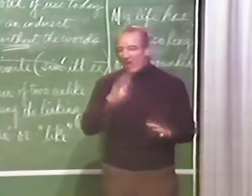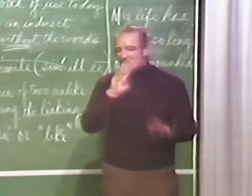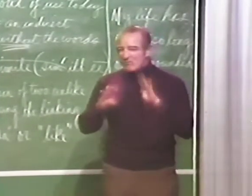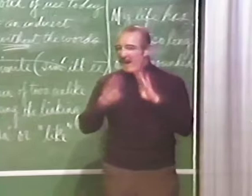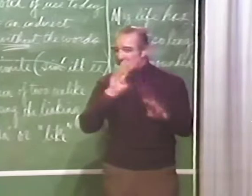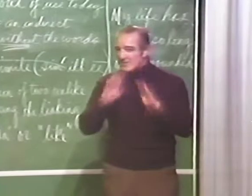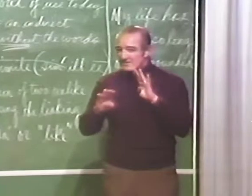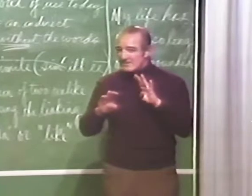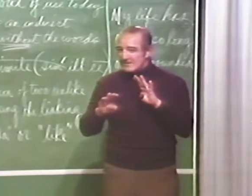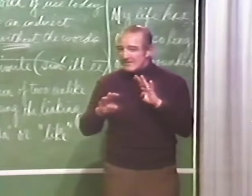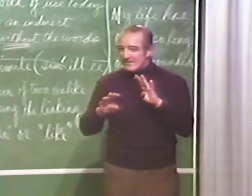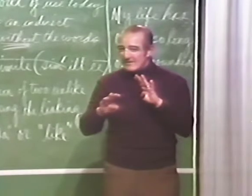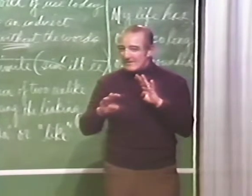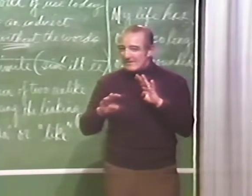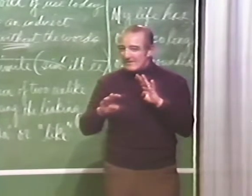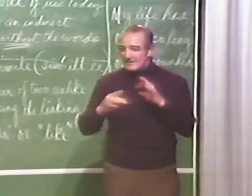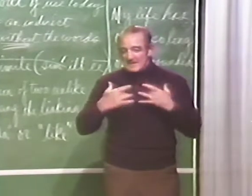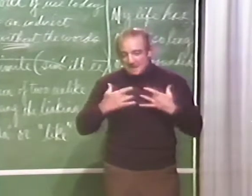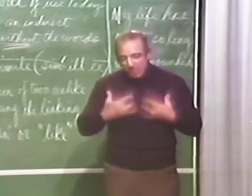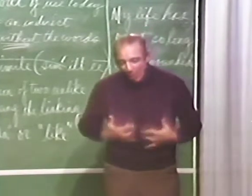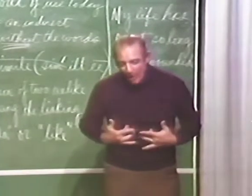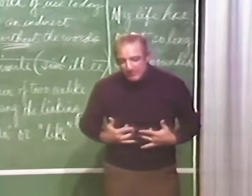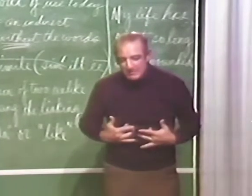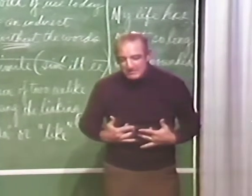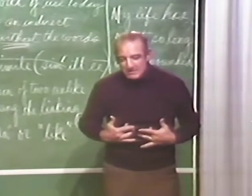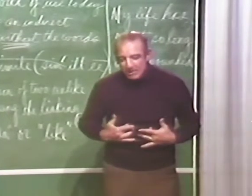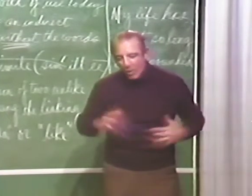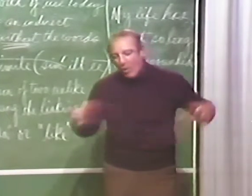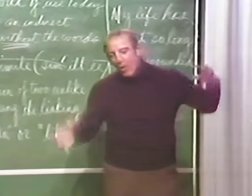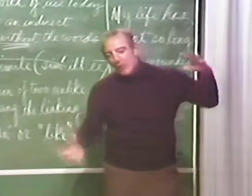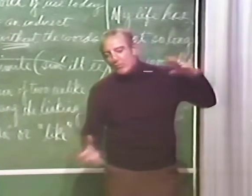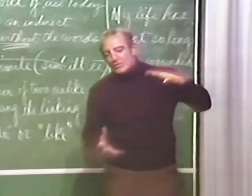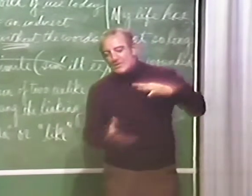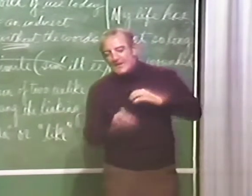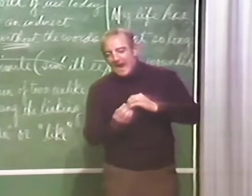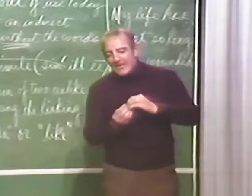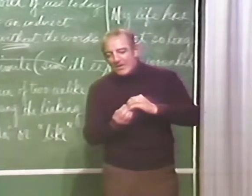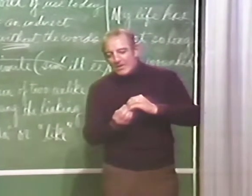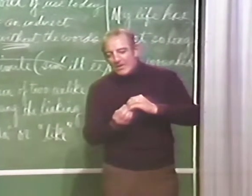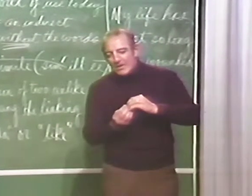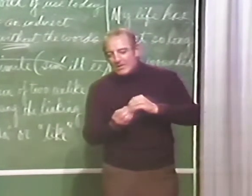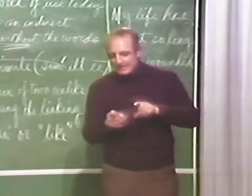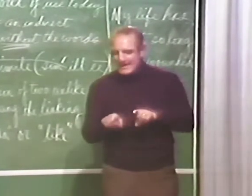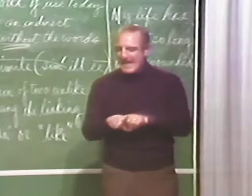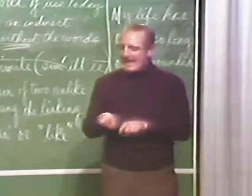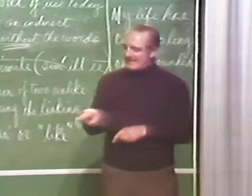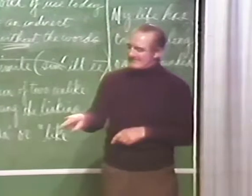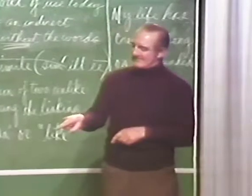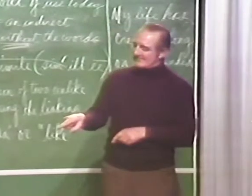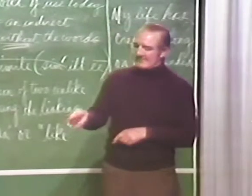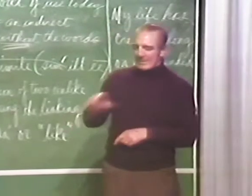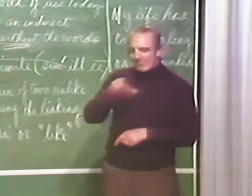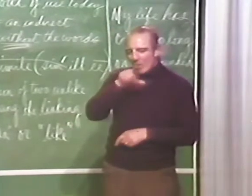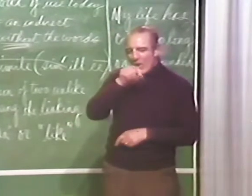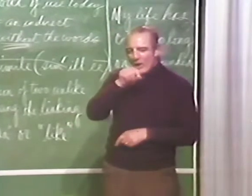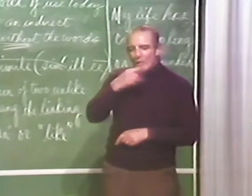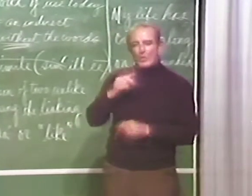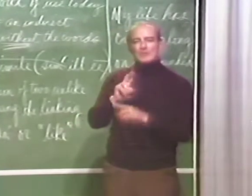MANY, MANY, MANY THINGS, SO IT'S FRUSTRATING. DISAPPOINTMENT ALL PUT TOGETHER.